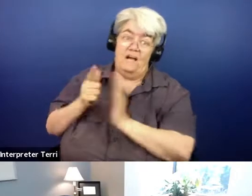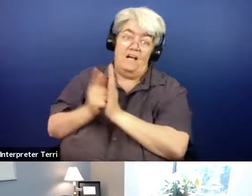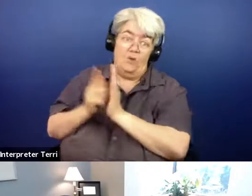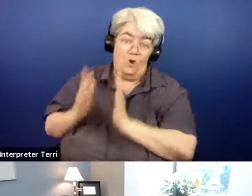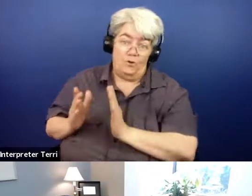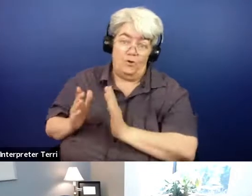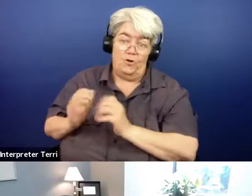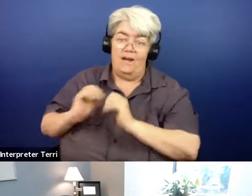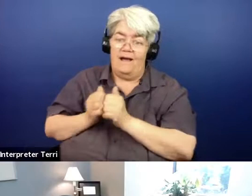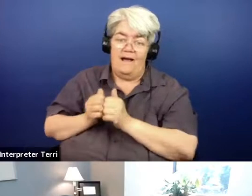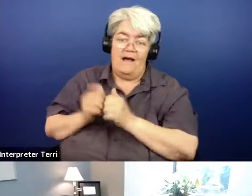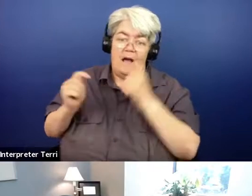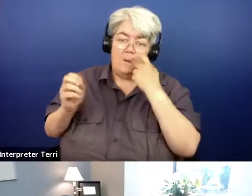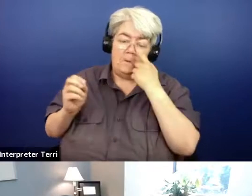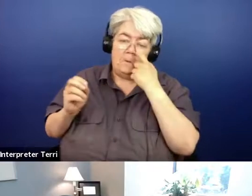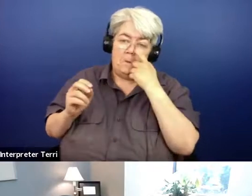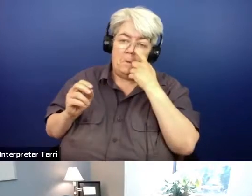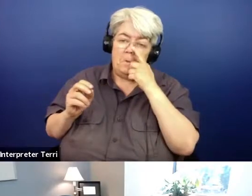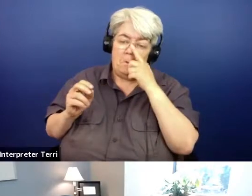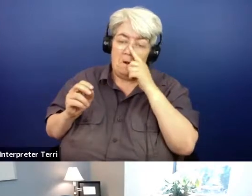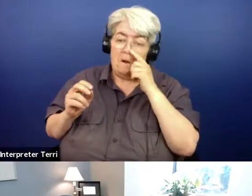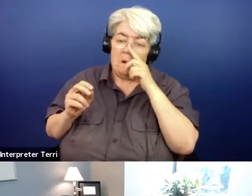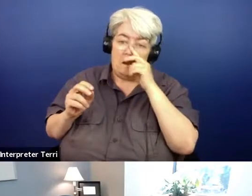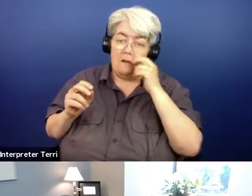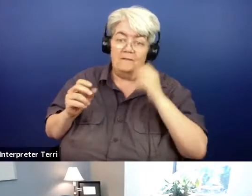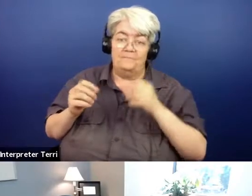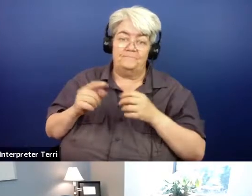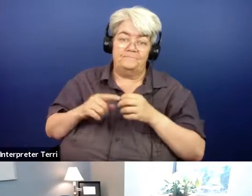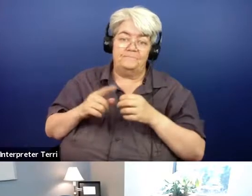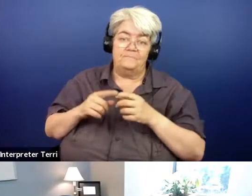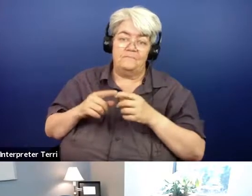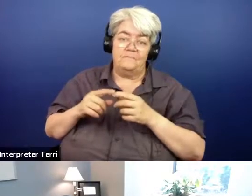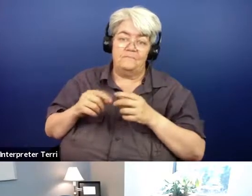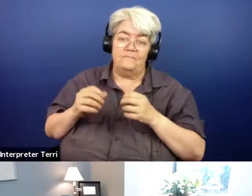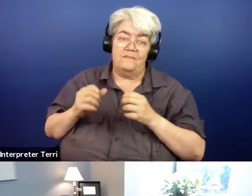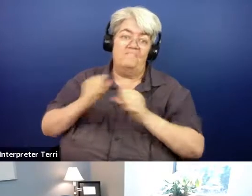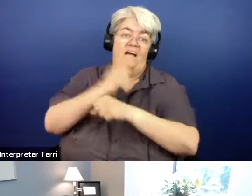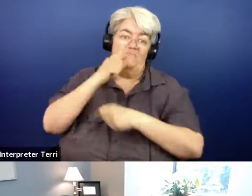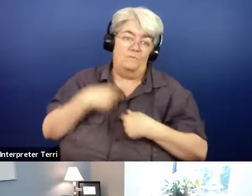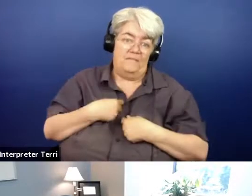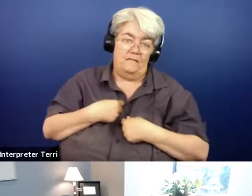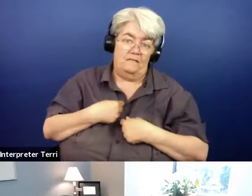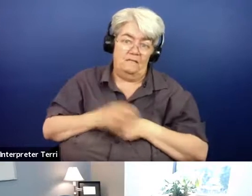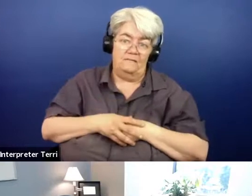to, you know, go to battle so to speak.